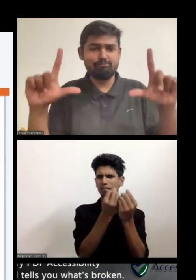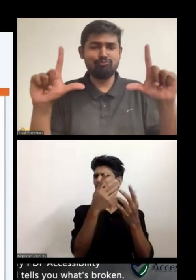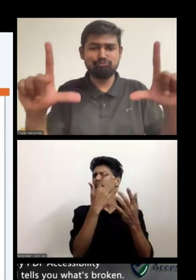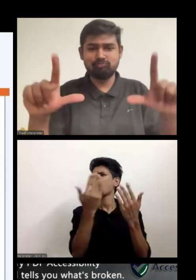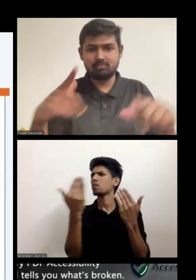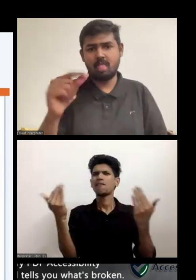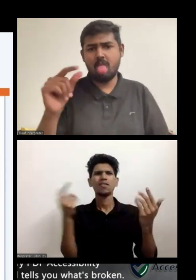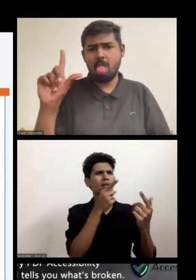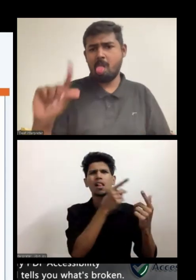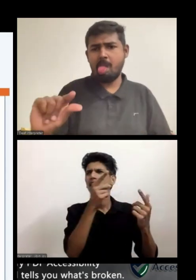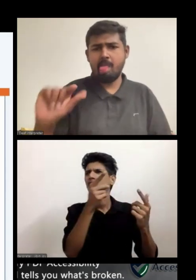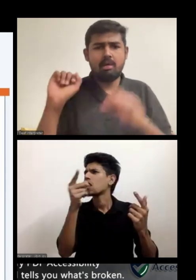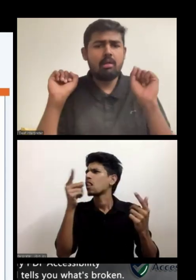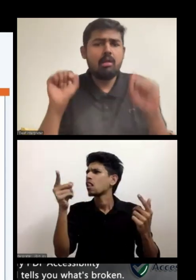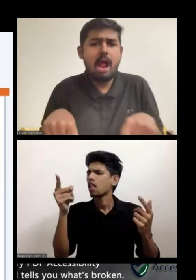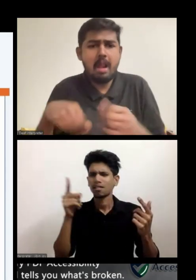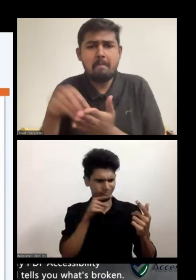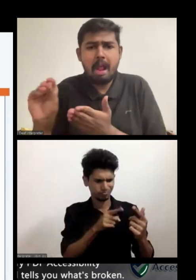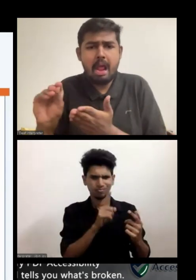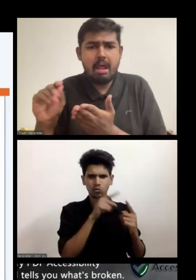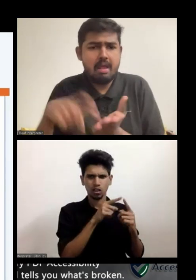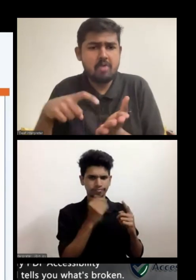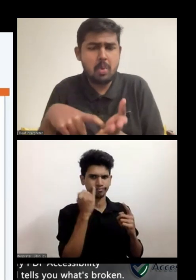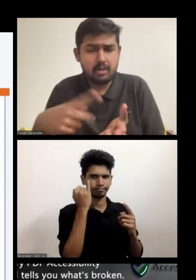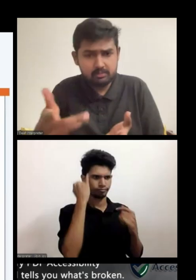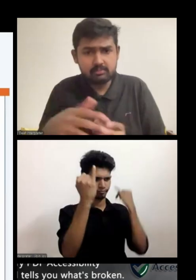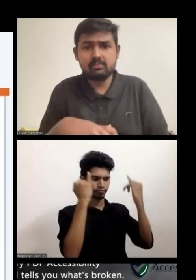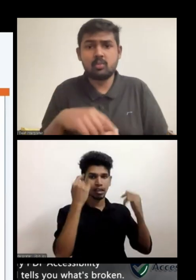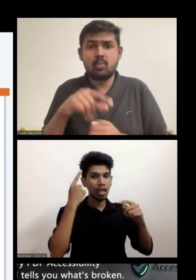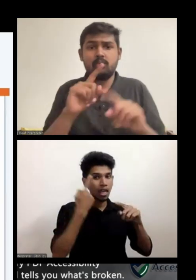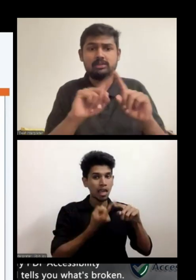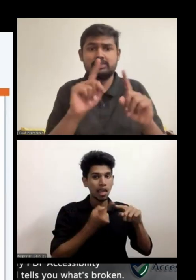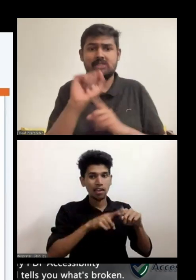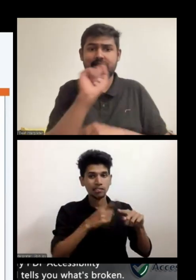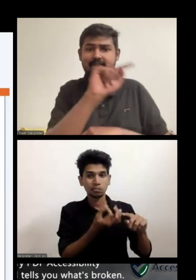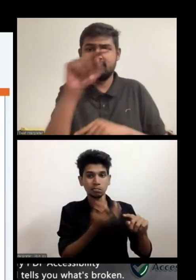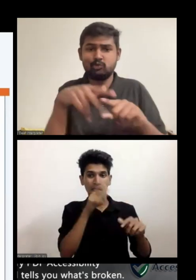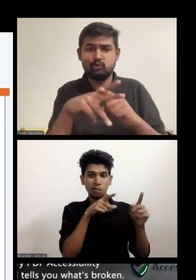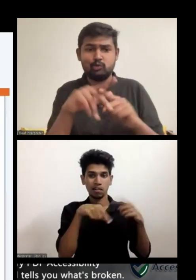it is an innovative tool. I think developed by the experts having years of experience in this field of accessibility.